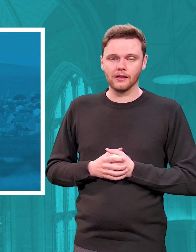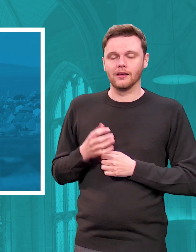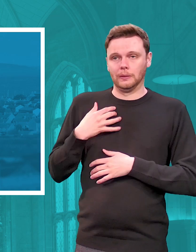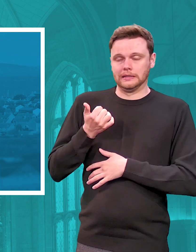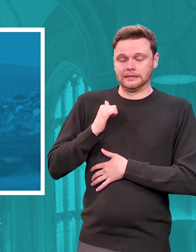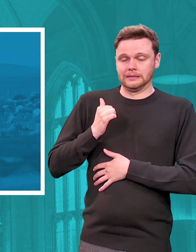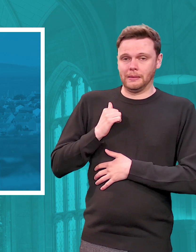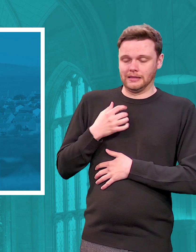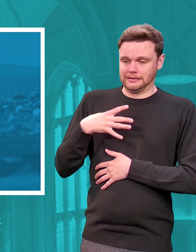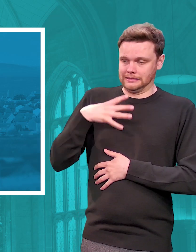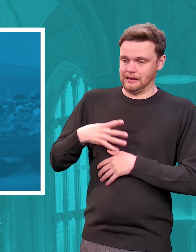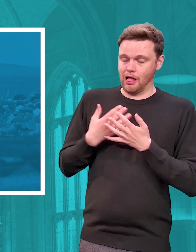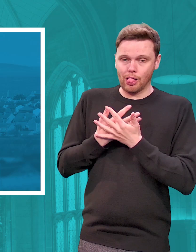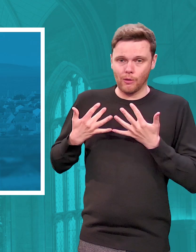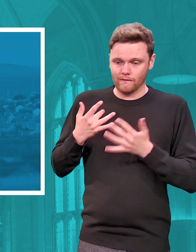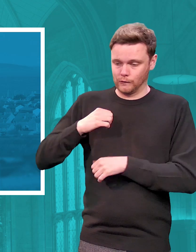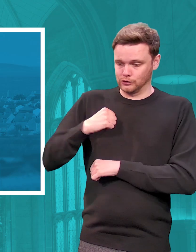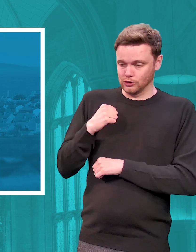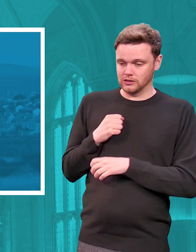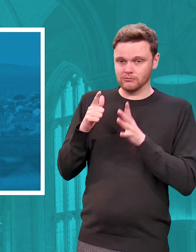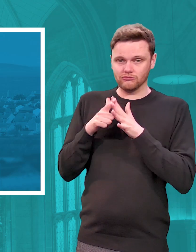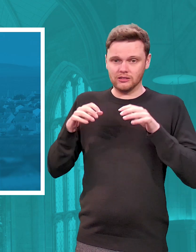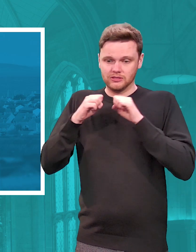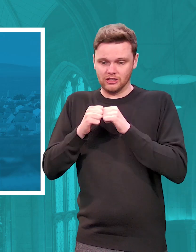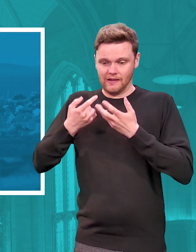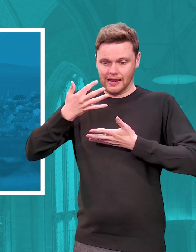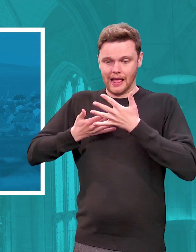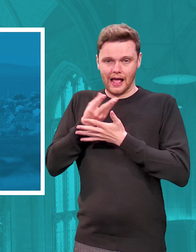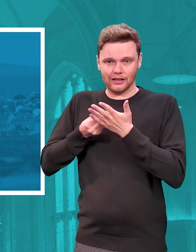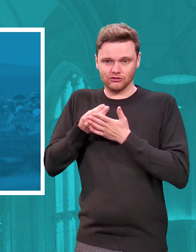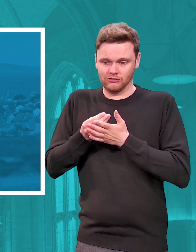for a Scottish Presbyterian Actuary, to be happy